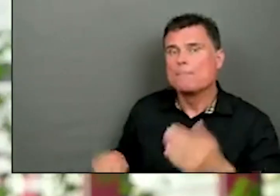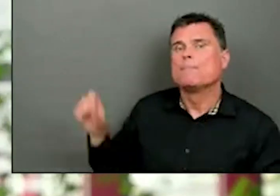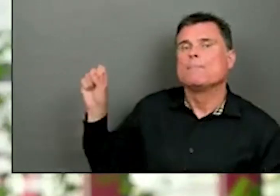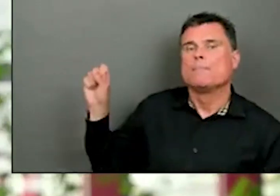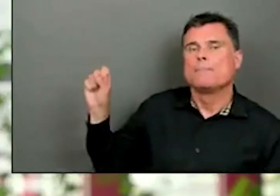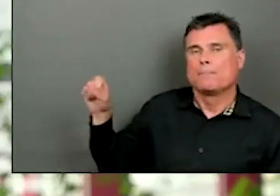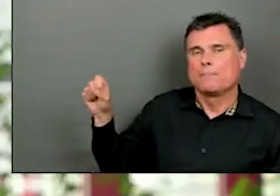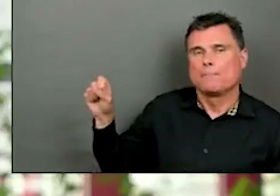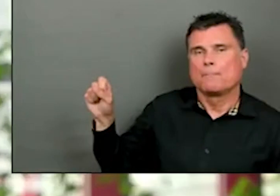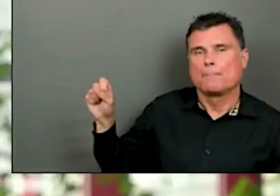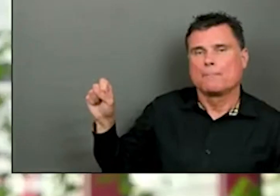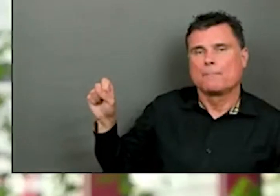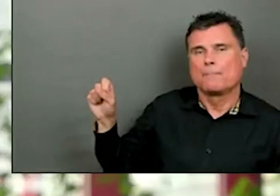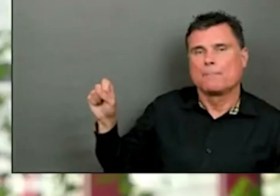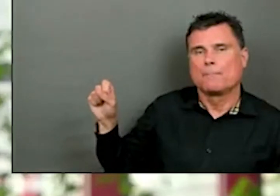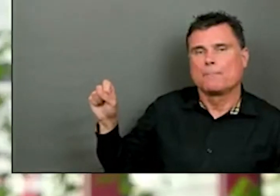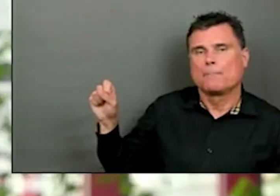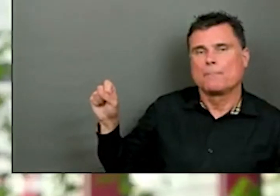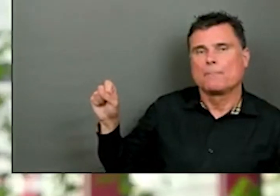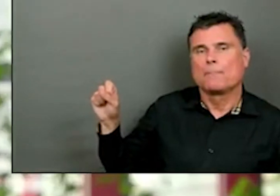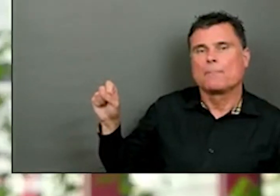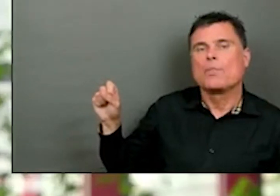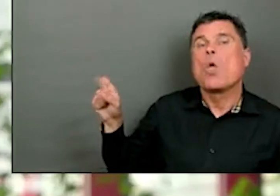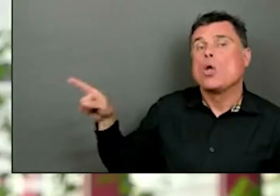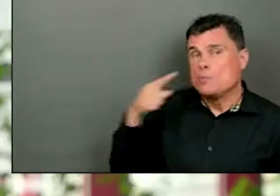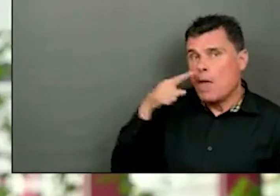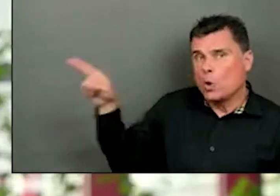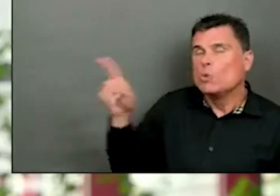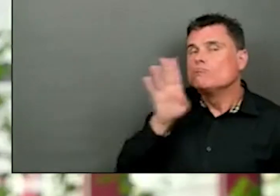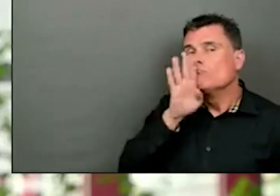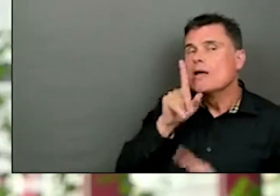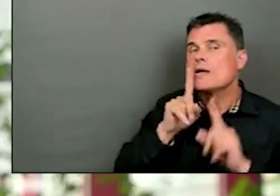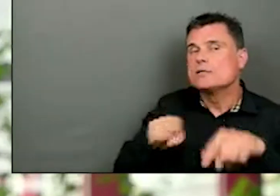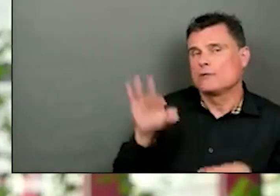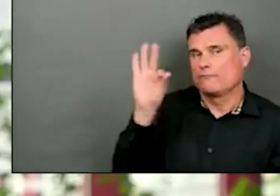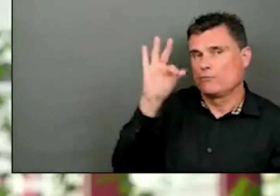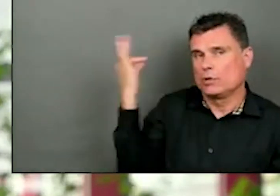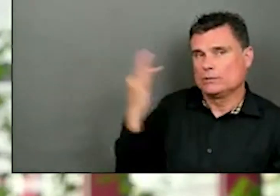colleagues from minister dix uh in french as well thank you um we know bc is in a much better place